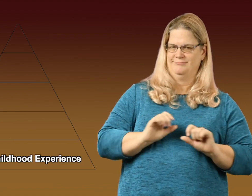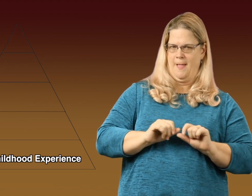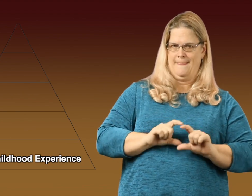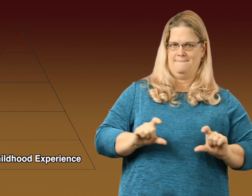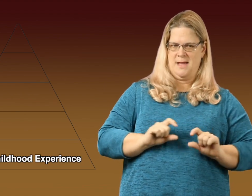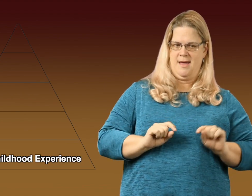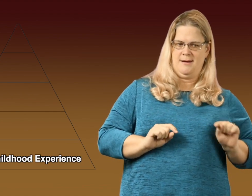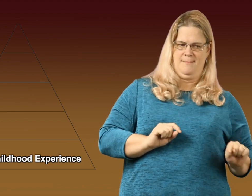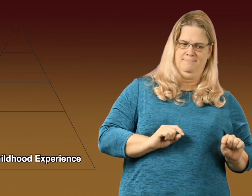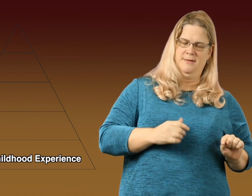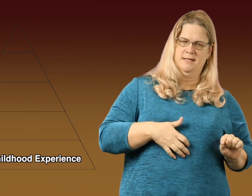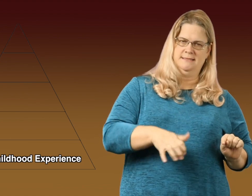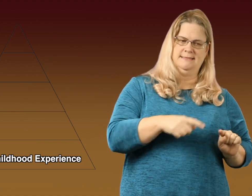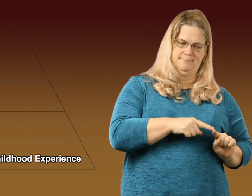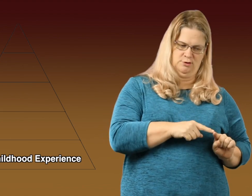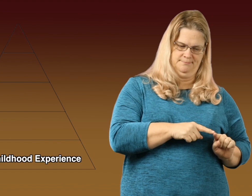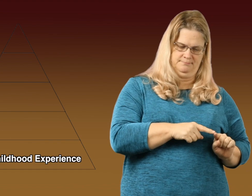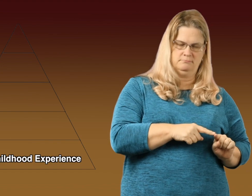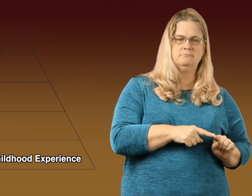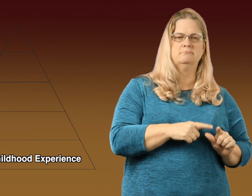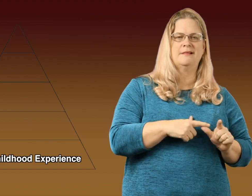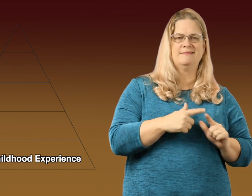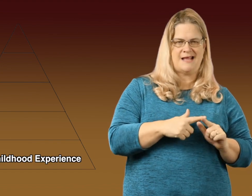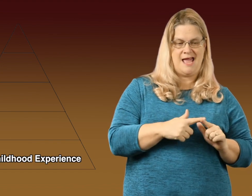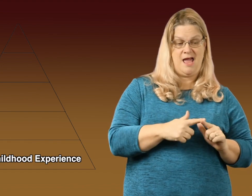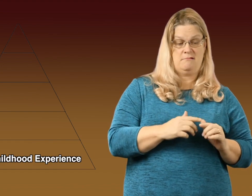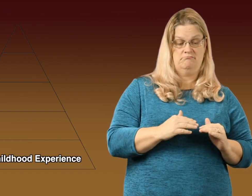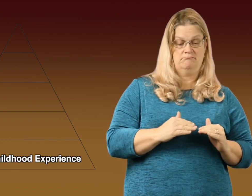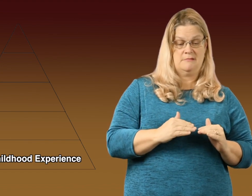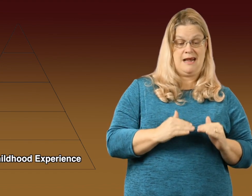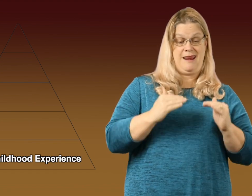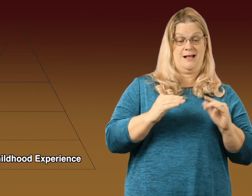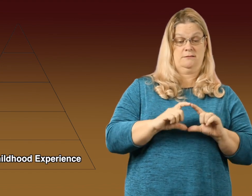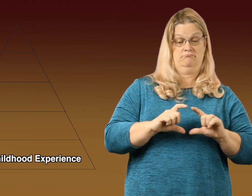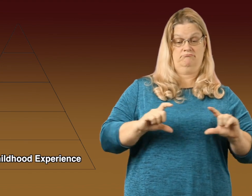and in fear for her life, the baby in the womb can be impacted.